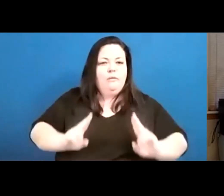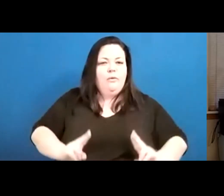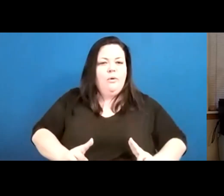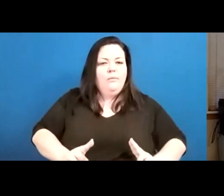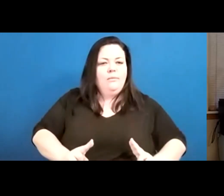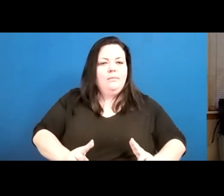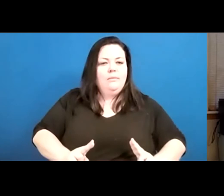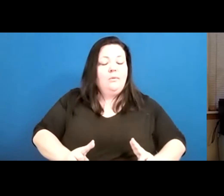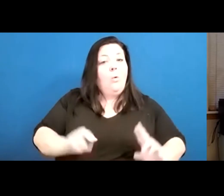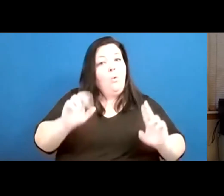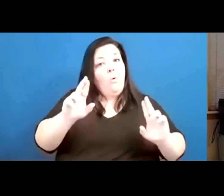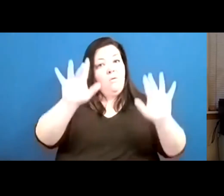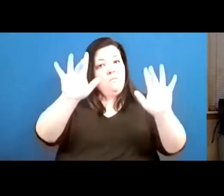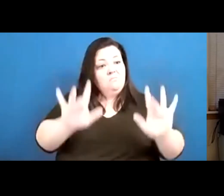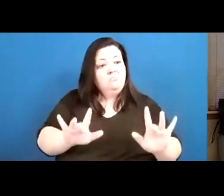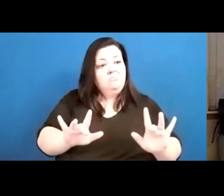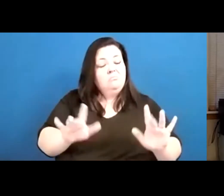or no uniform at all.